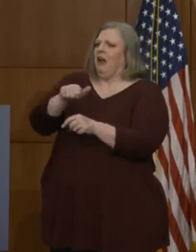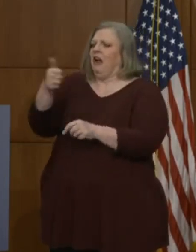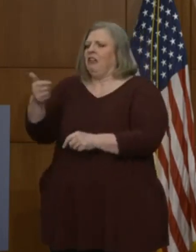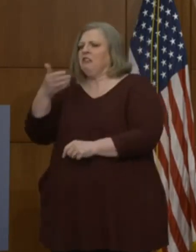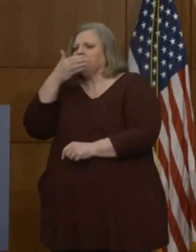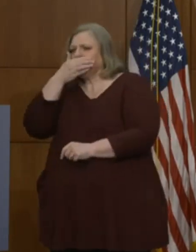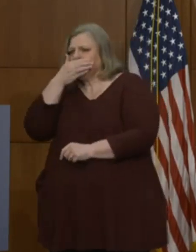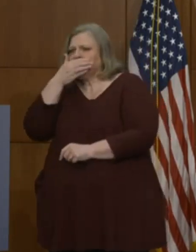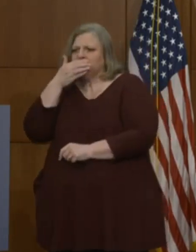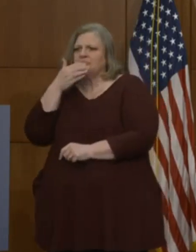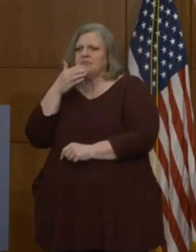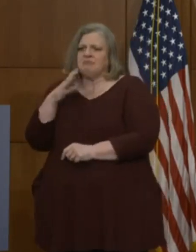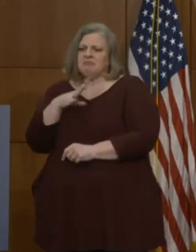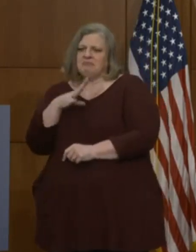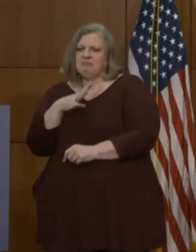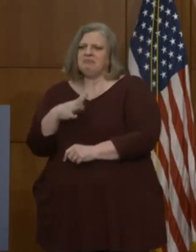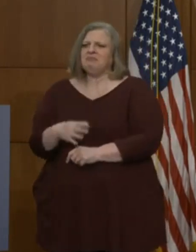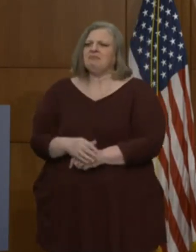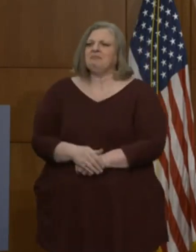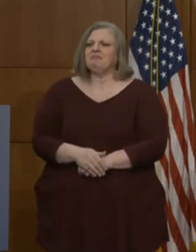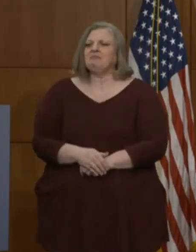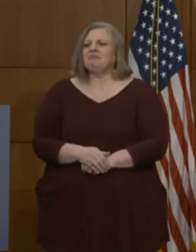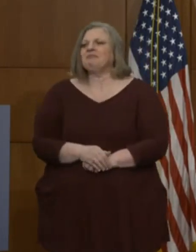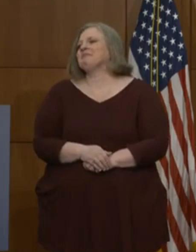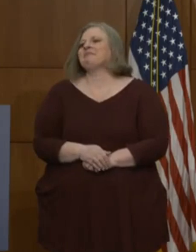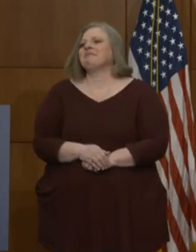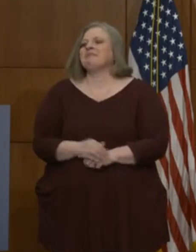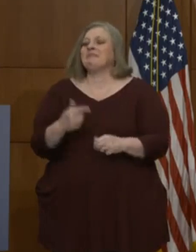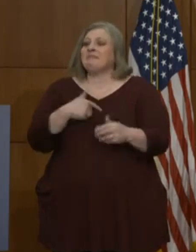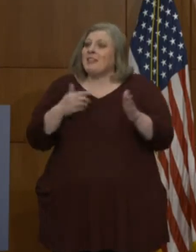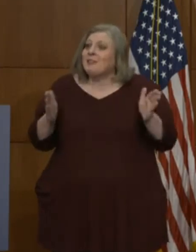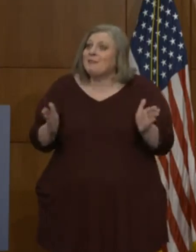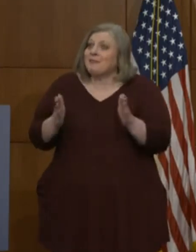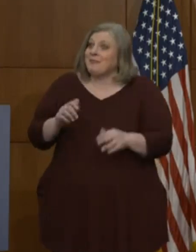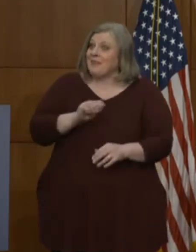OUR HEALTH CARE PROVIDERS AND OTHER FRONTLINE. WORKERS BUT I OTHER FRONTLINE. WORKERS BUT I REALLY STRONGLY ENCOURAGE ALL